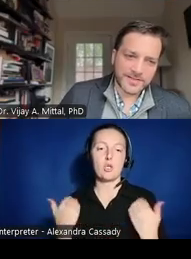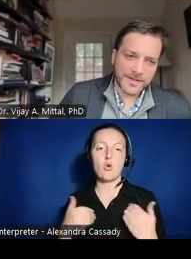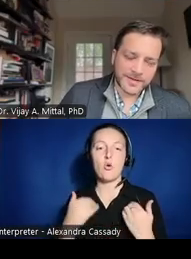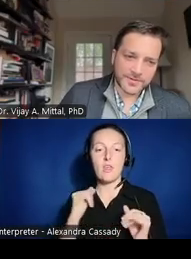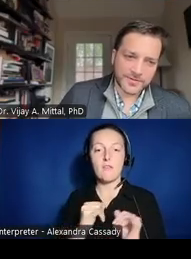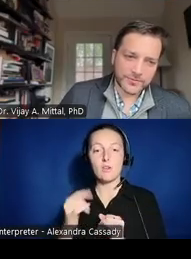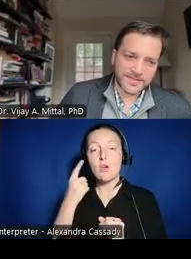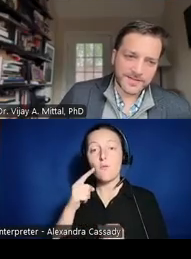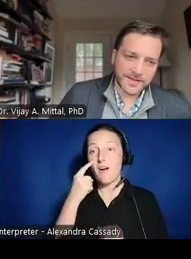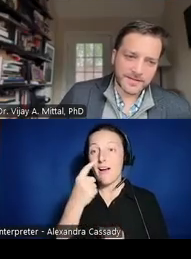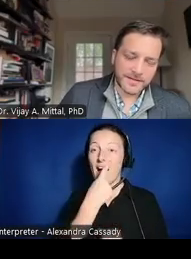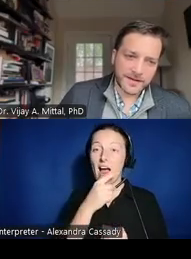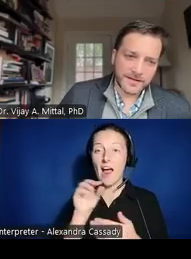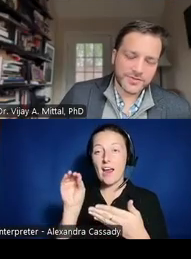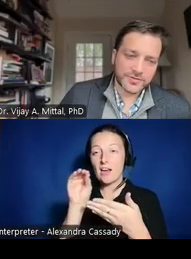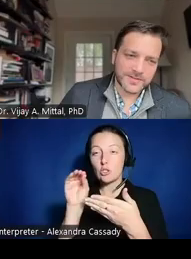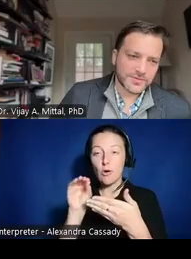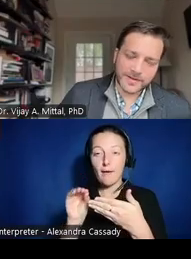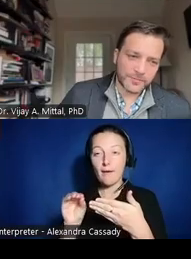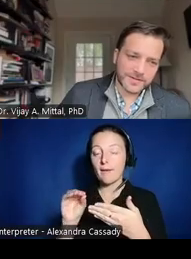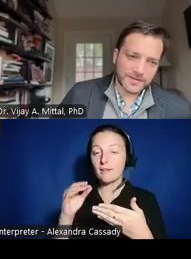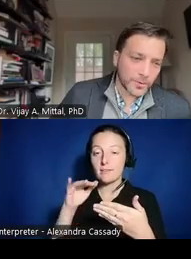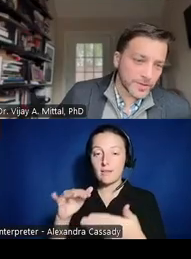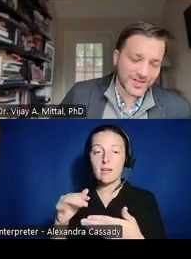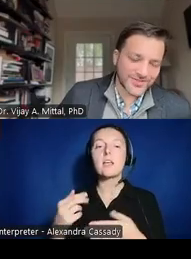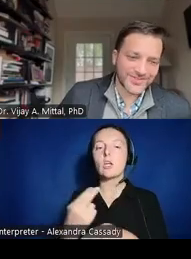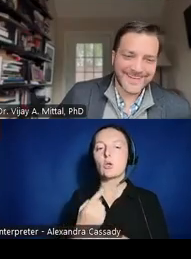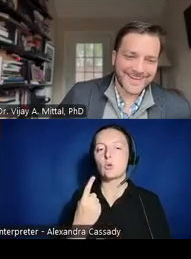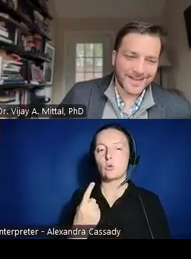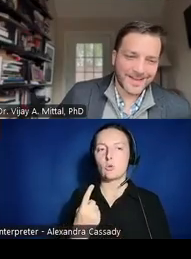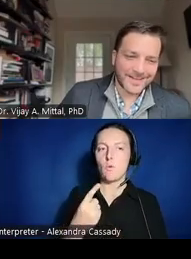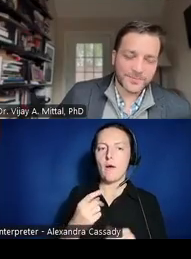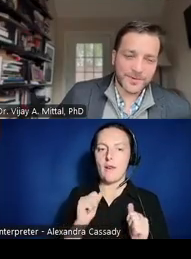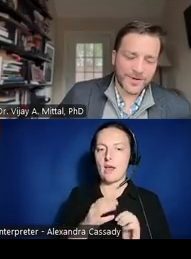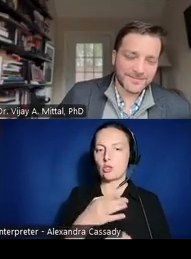same actor do a study uh do do a story that with congruent gestures. Uh this one wasn't